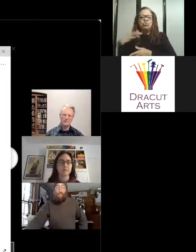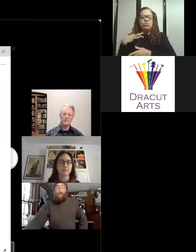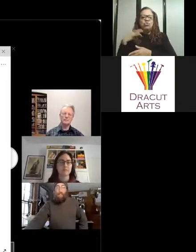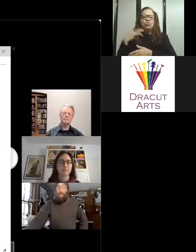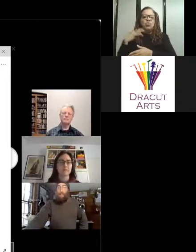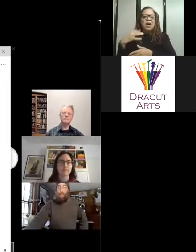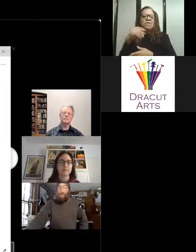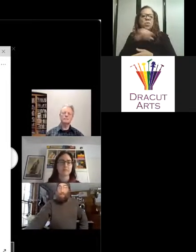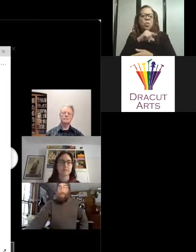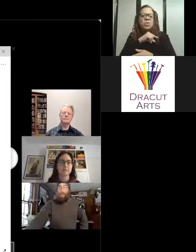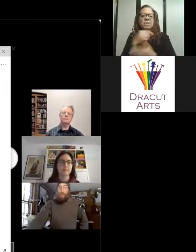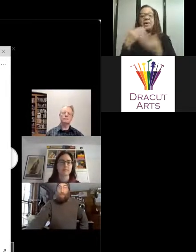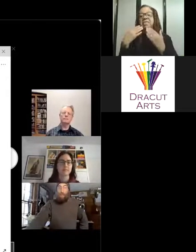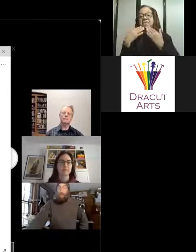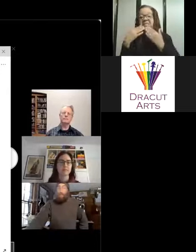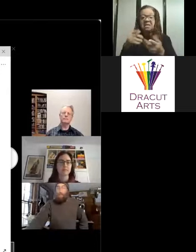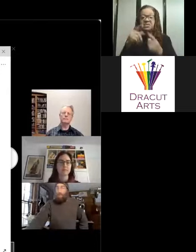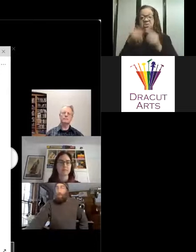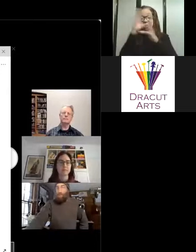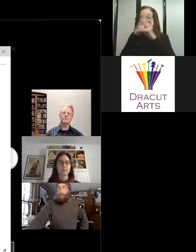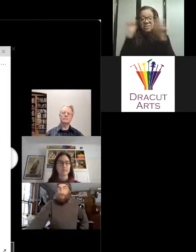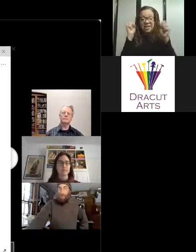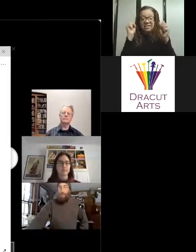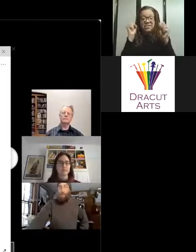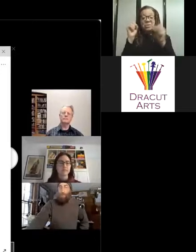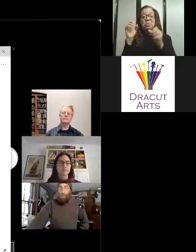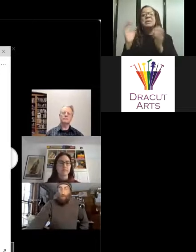So he seems to be a little resentful of Abraham Lincoln pushing for more recruitment